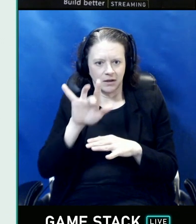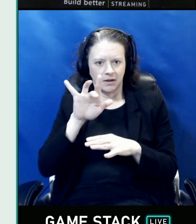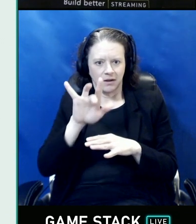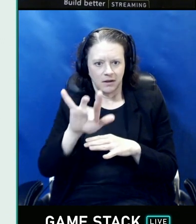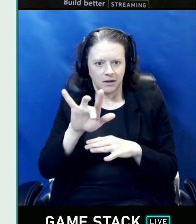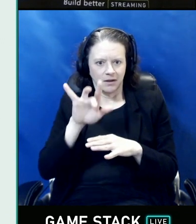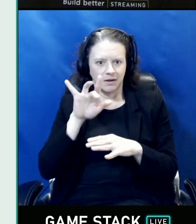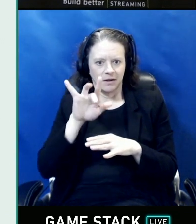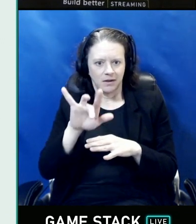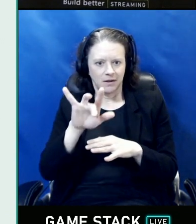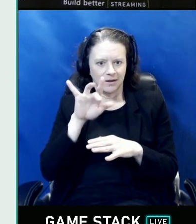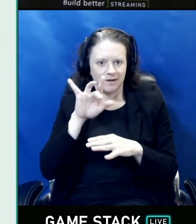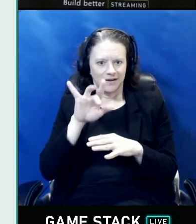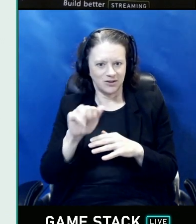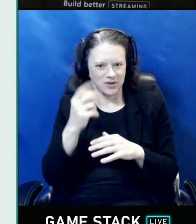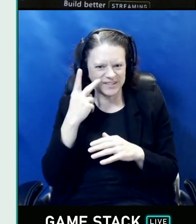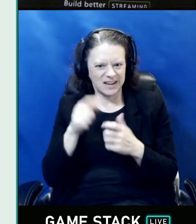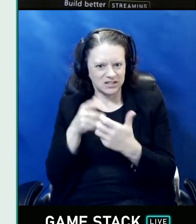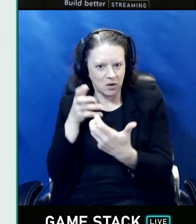the button, and not just tacked on to the side.